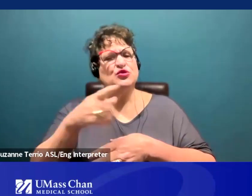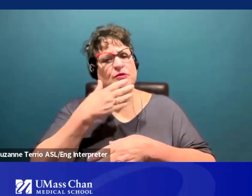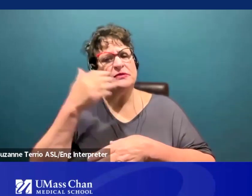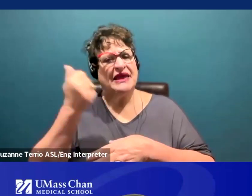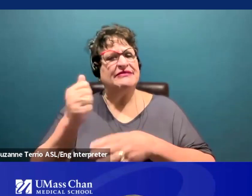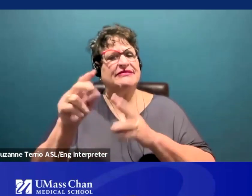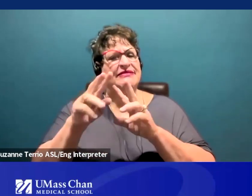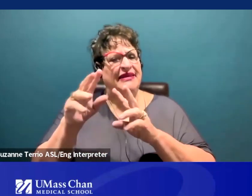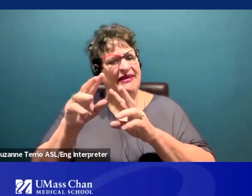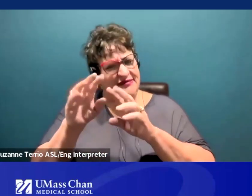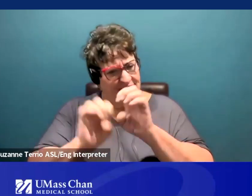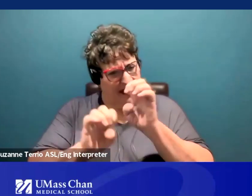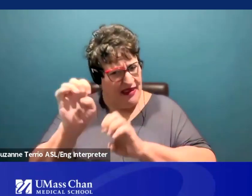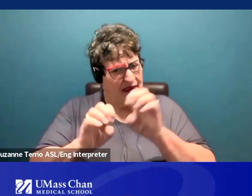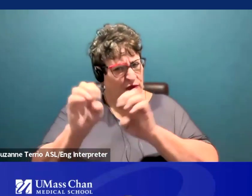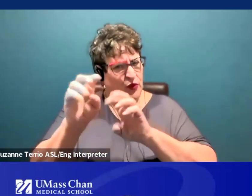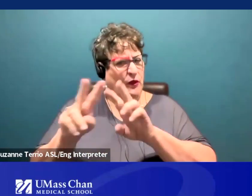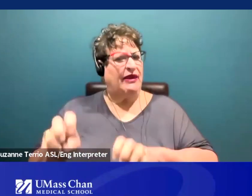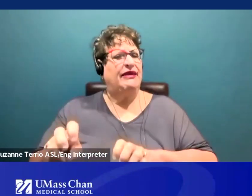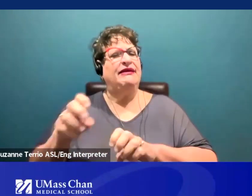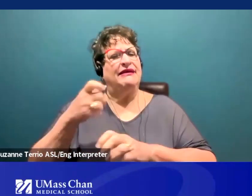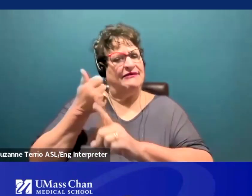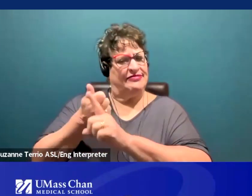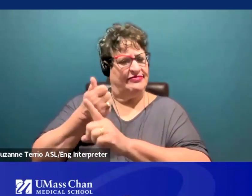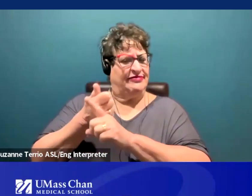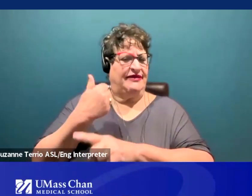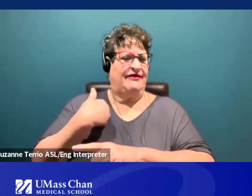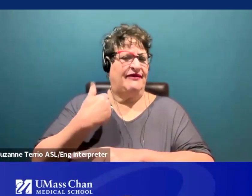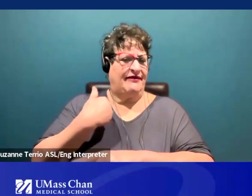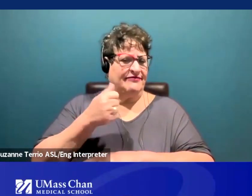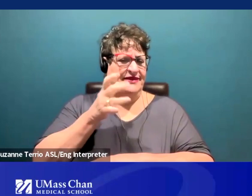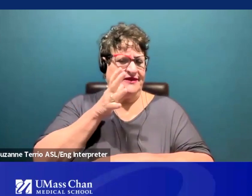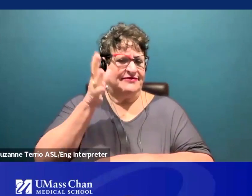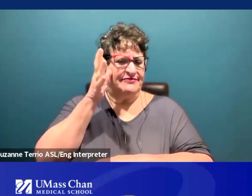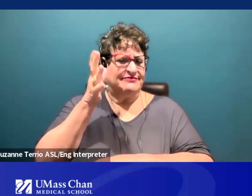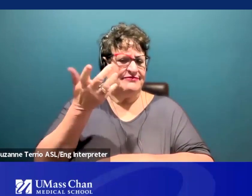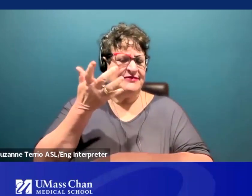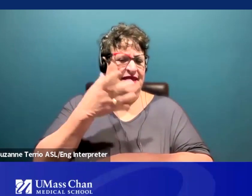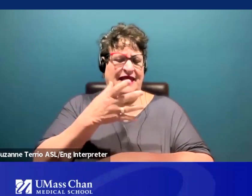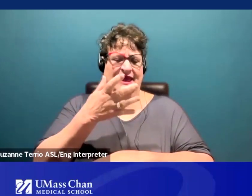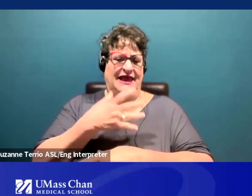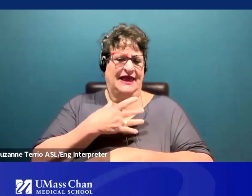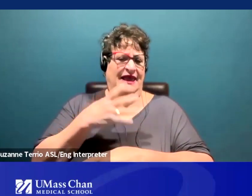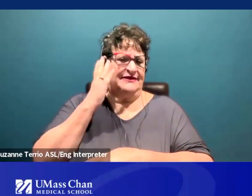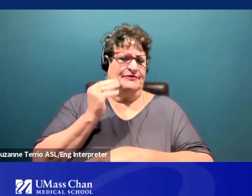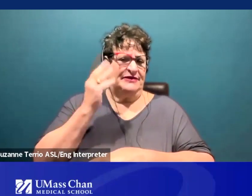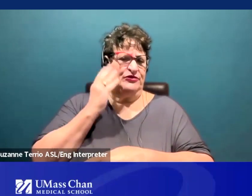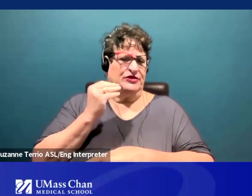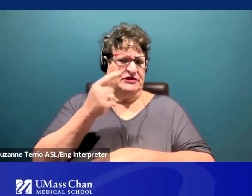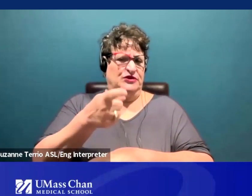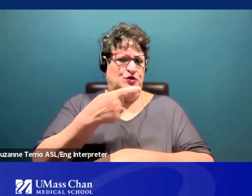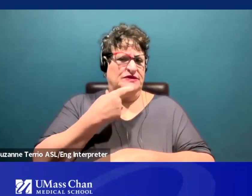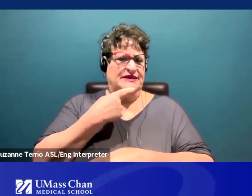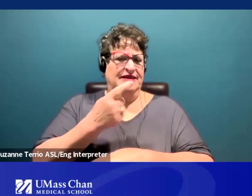the experience you were mentioning necessary? Yeah. That is a beautiful question.